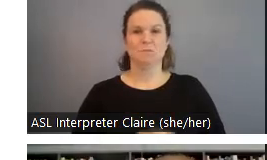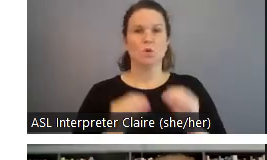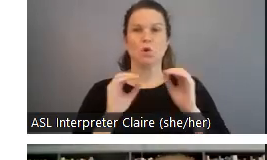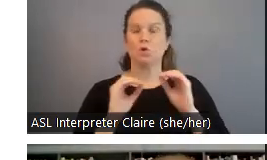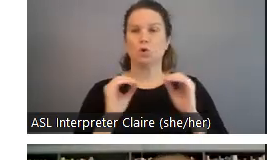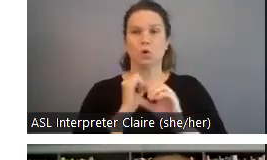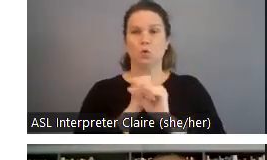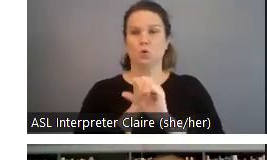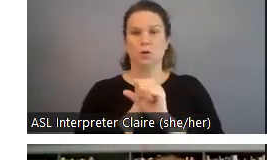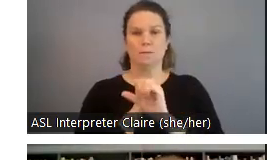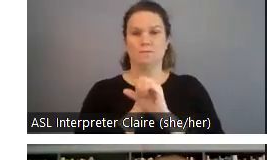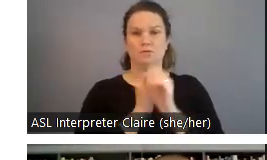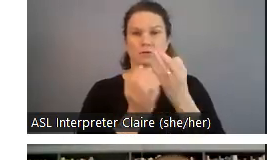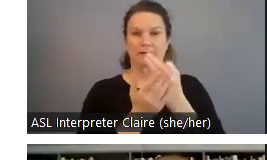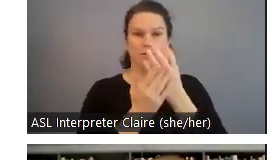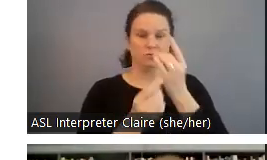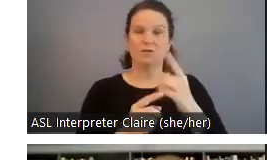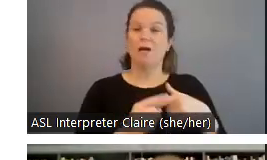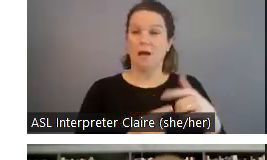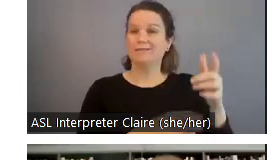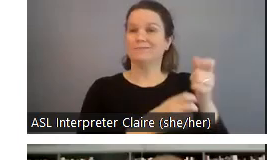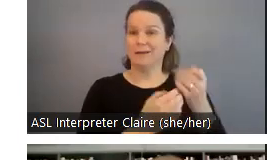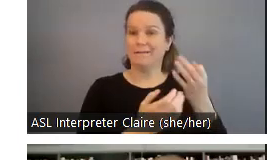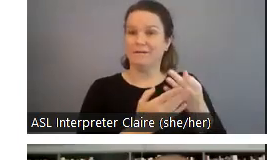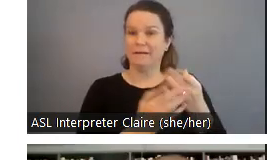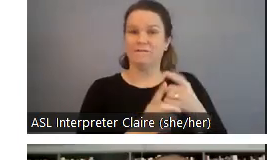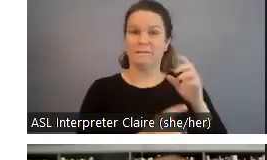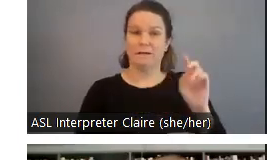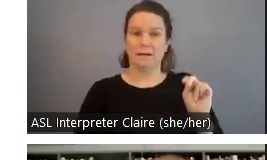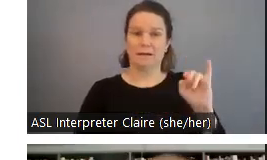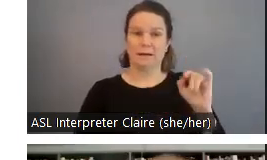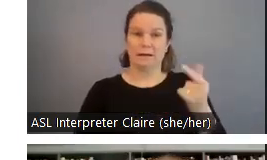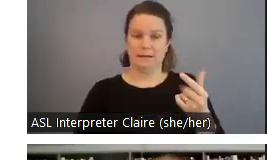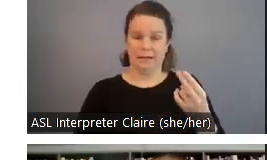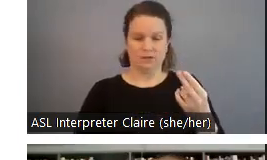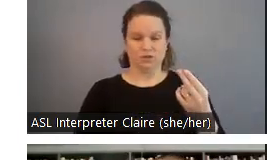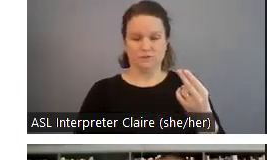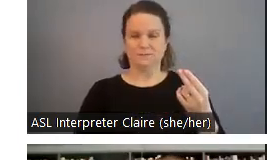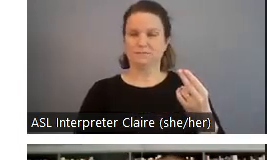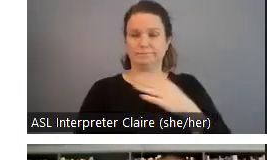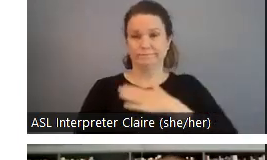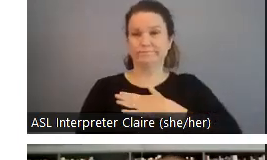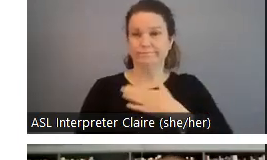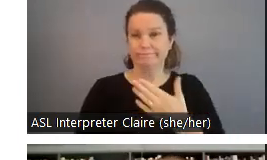interest, I have some funding from the NIH. And I will say, as part of the disclosures,